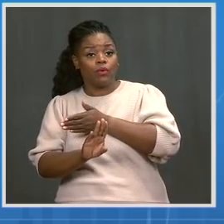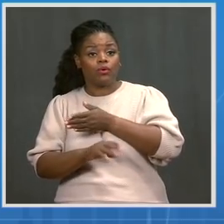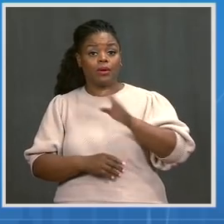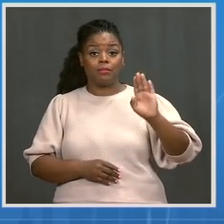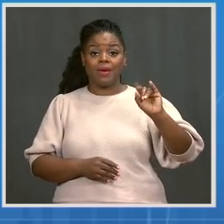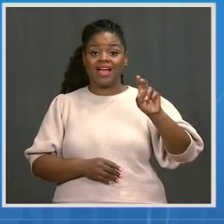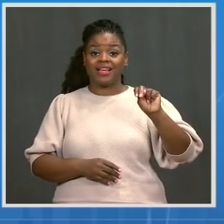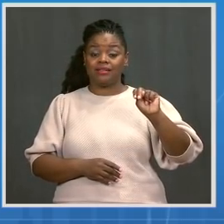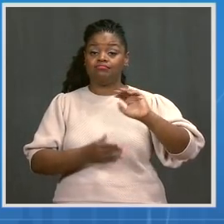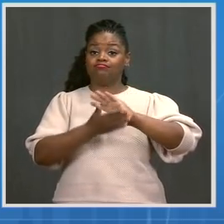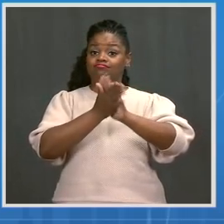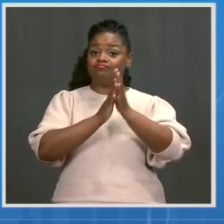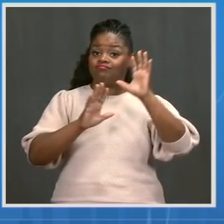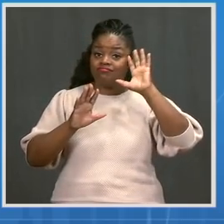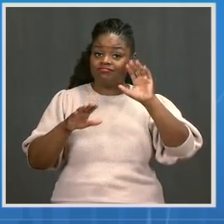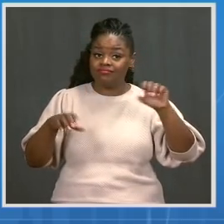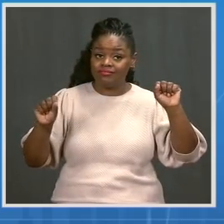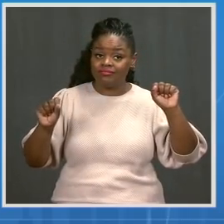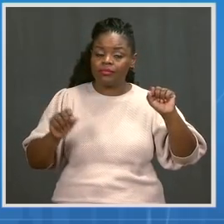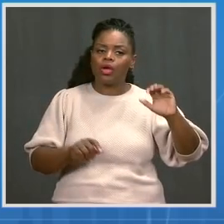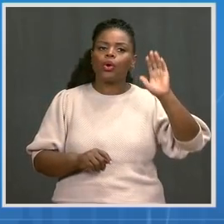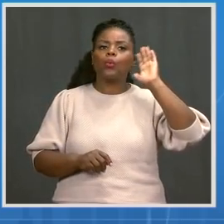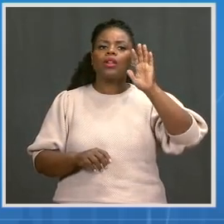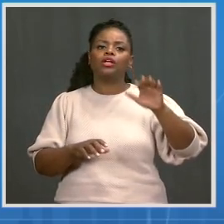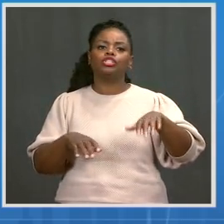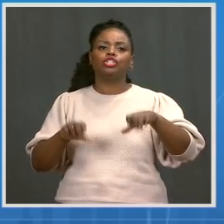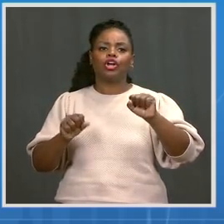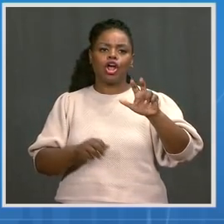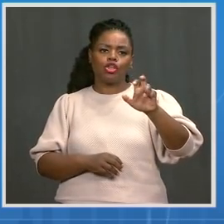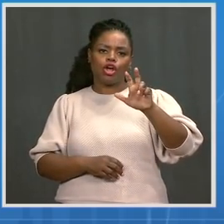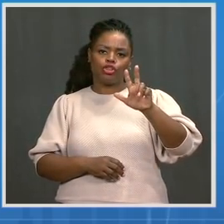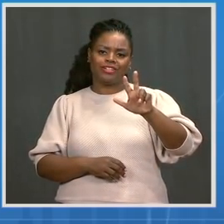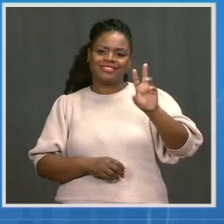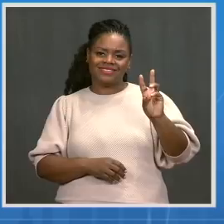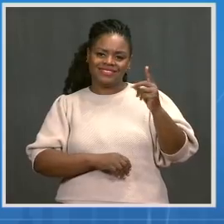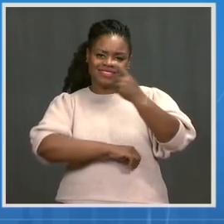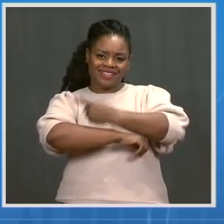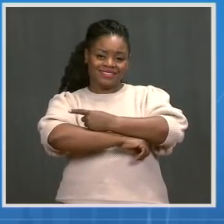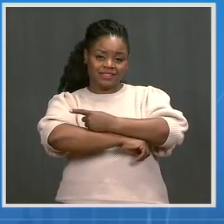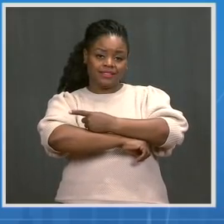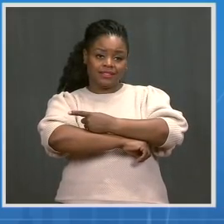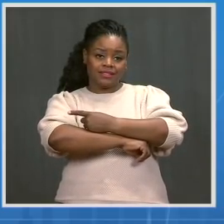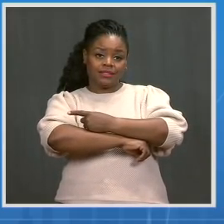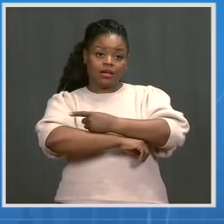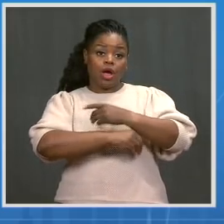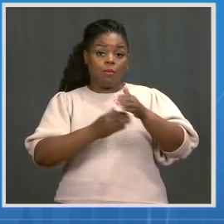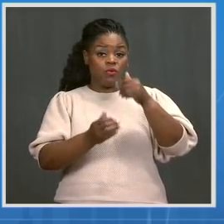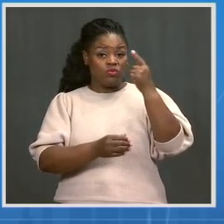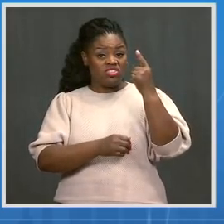it would have taken 336 days -- almost a year -- to get 300 million shots in arms.